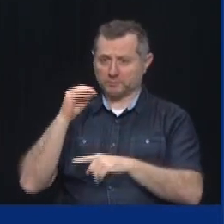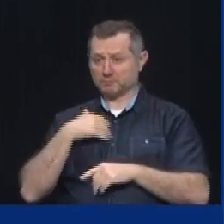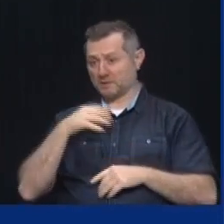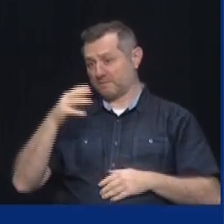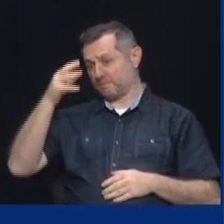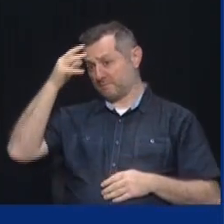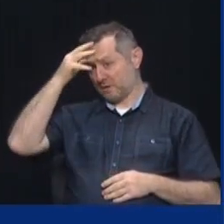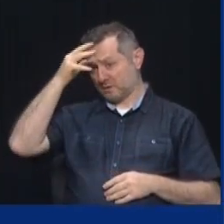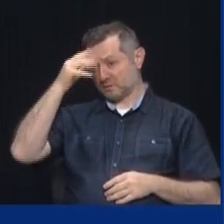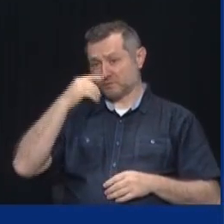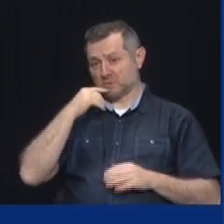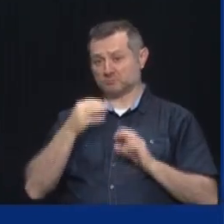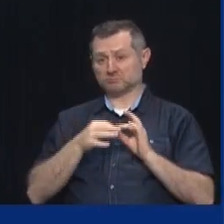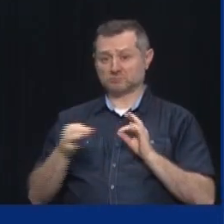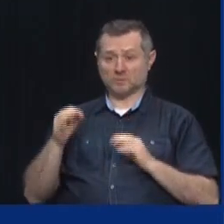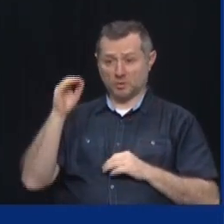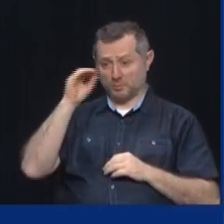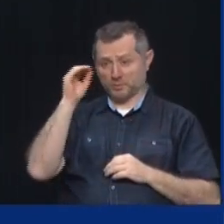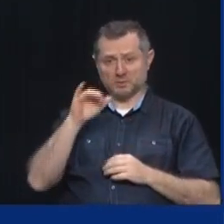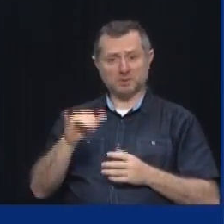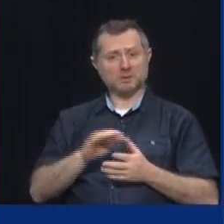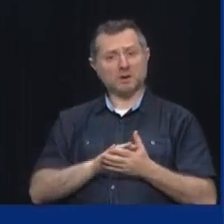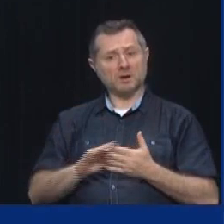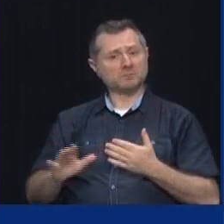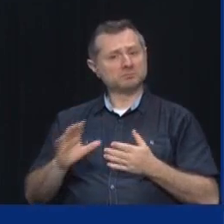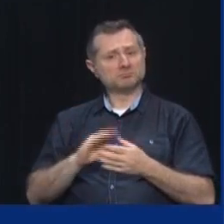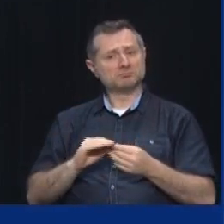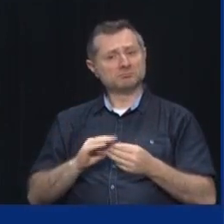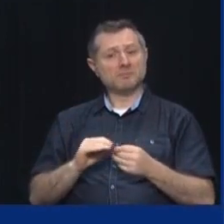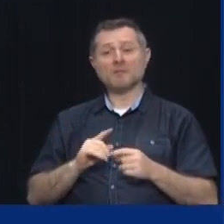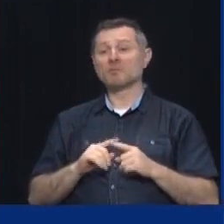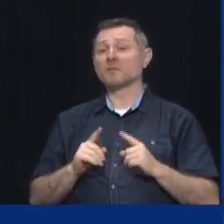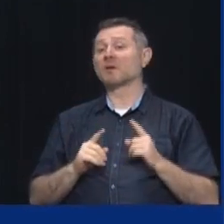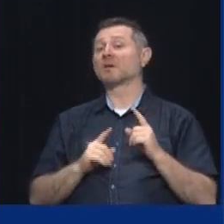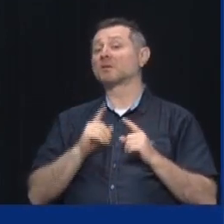EVERYONE HAS 20/20 HINDSIGHT. BUT THERE ARE FACTS, RIGHT?